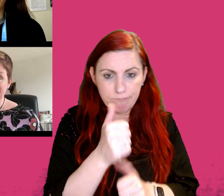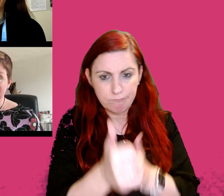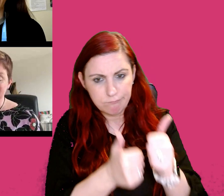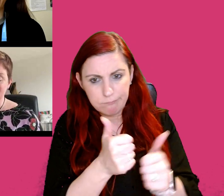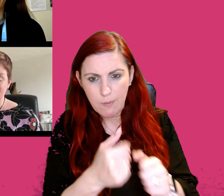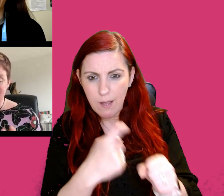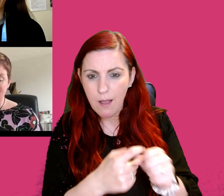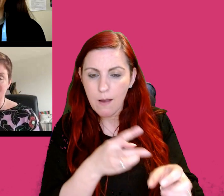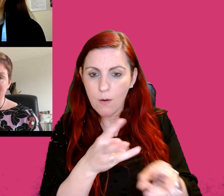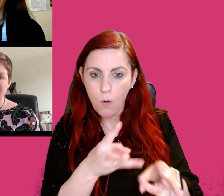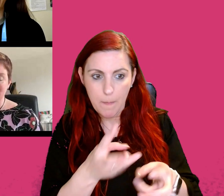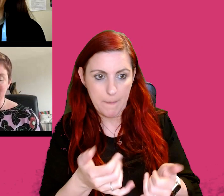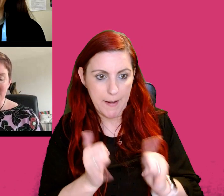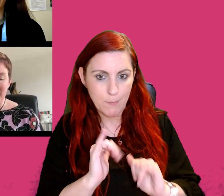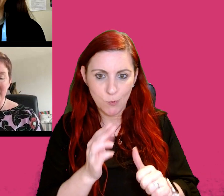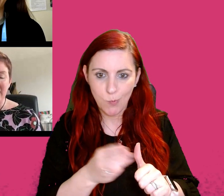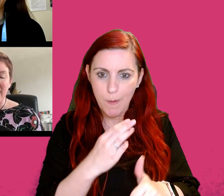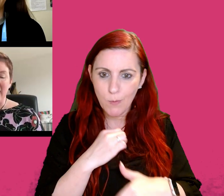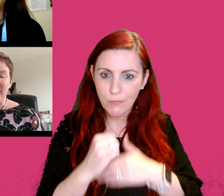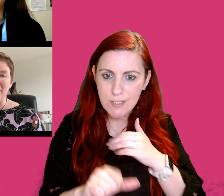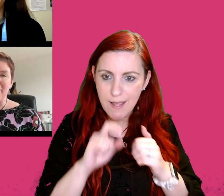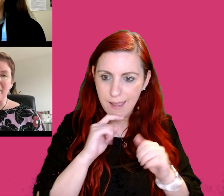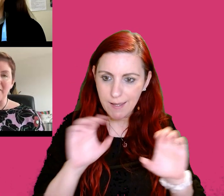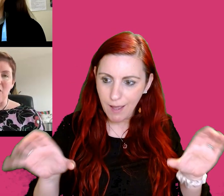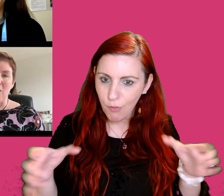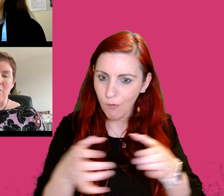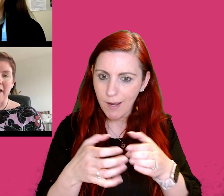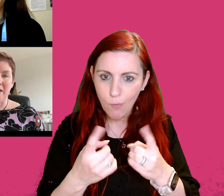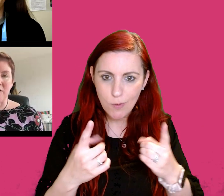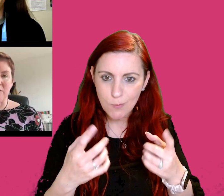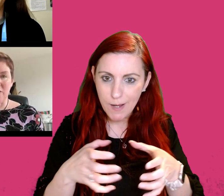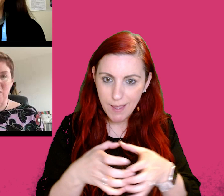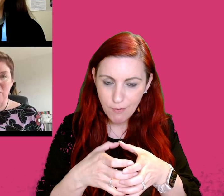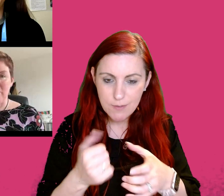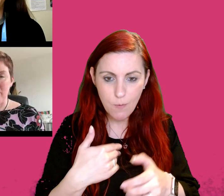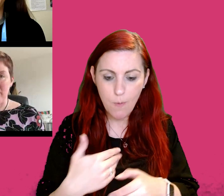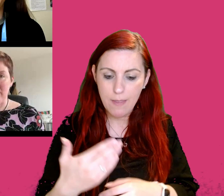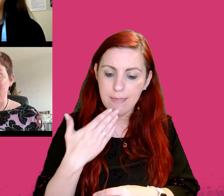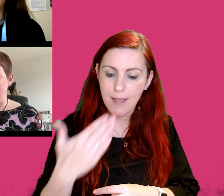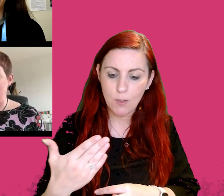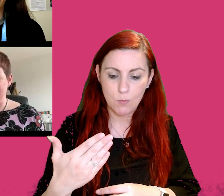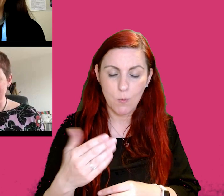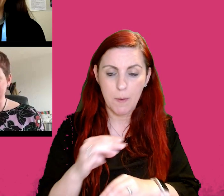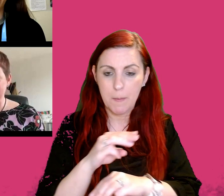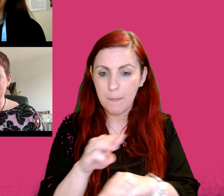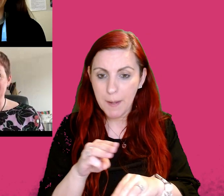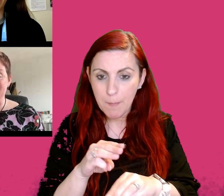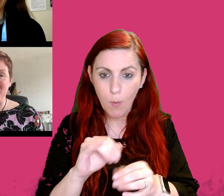has gone into bringing everybody together today um so thank you to the people behind this the um